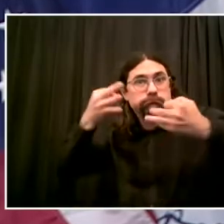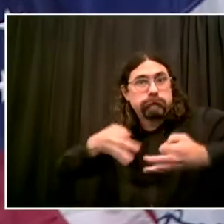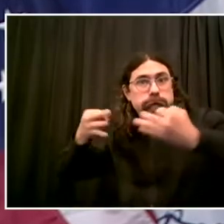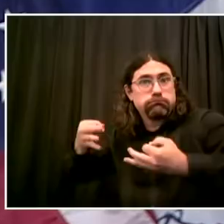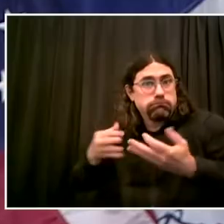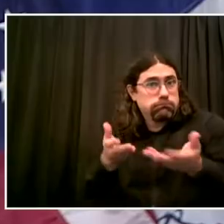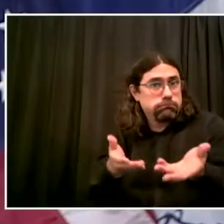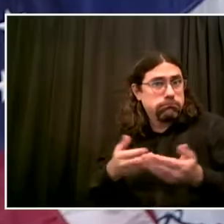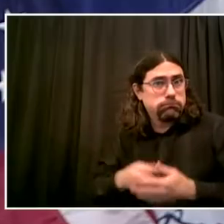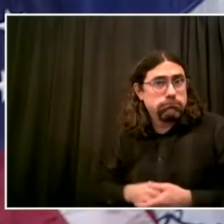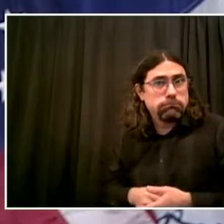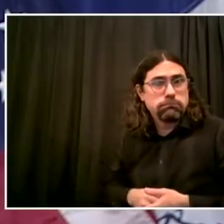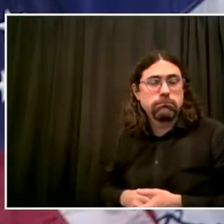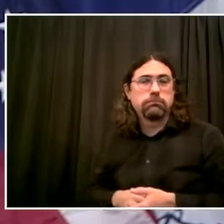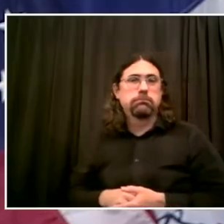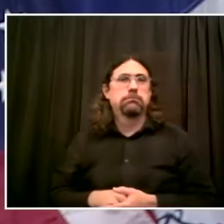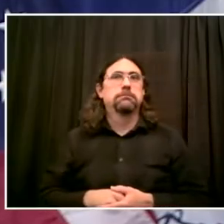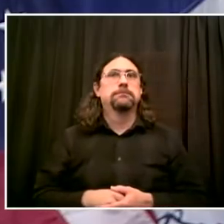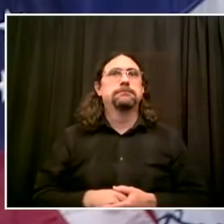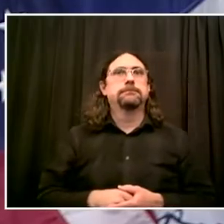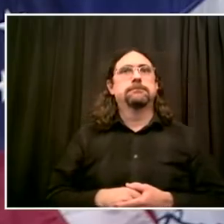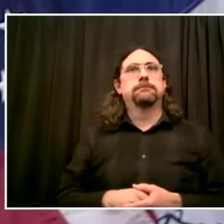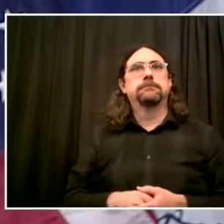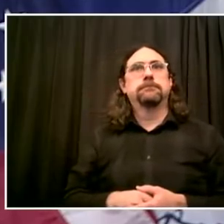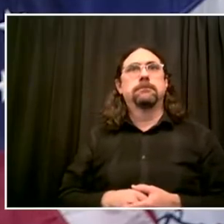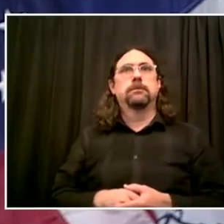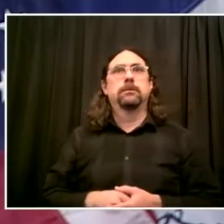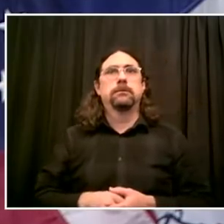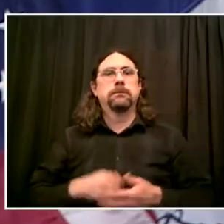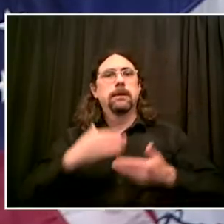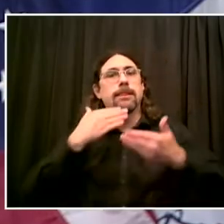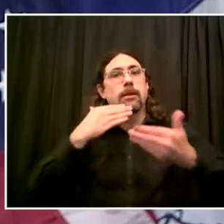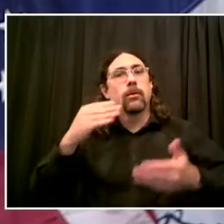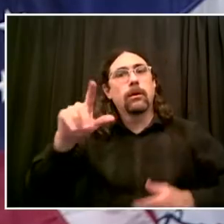IF YOU ARE ALLOWED TE H BORROWING CAPABILITY THAT